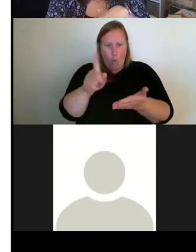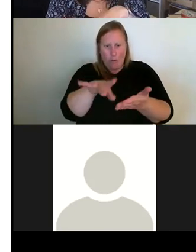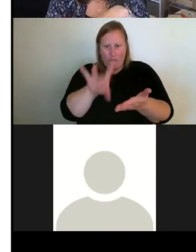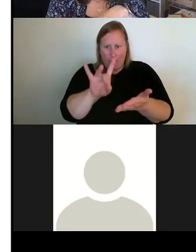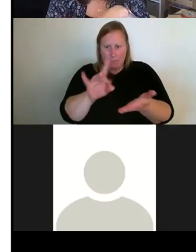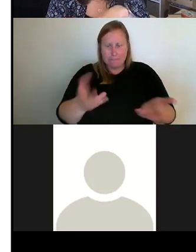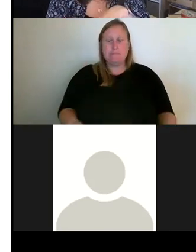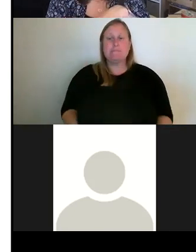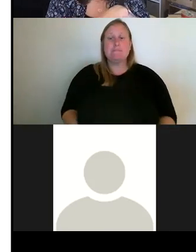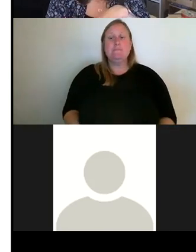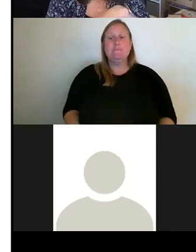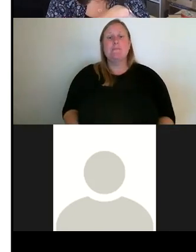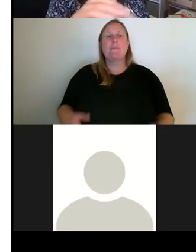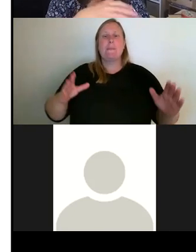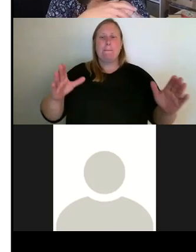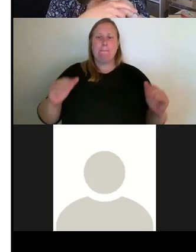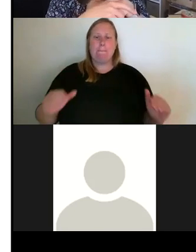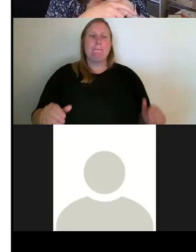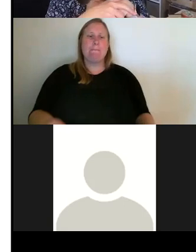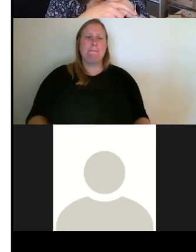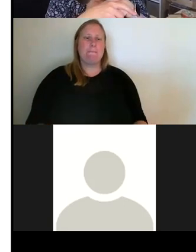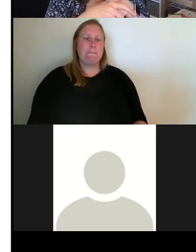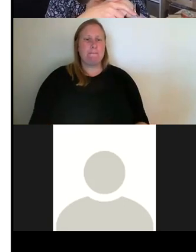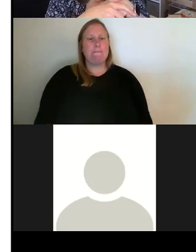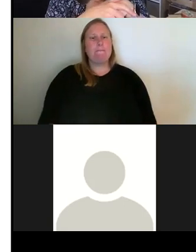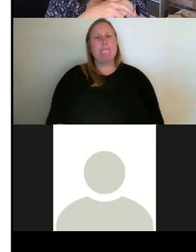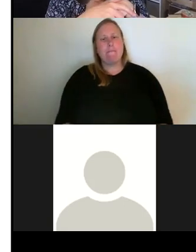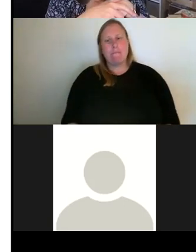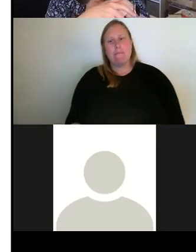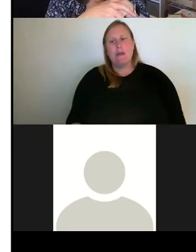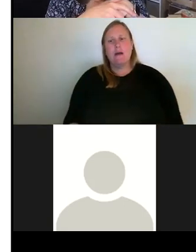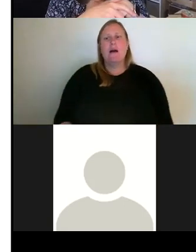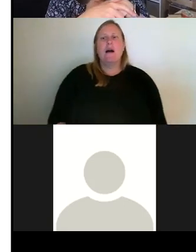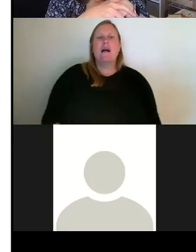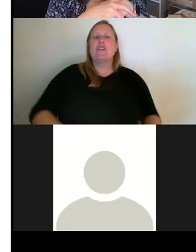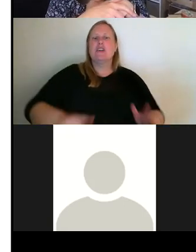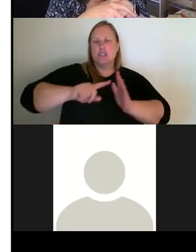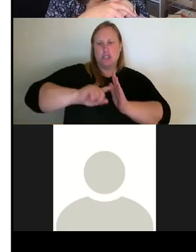So, if we go to the next slide, what you will see is the beginning of the concepts we are talking